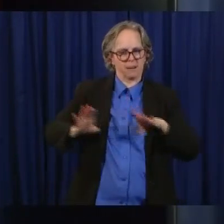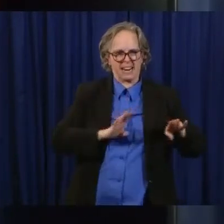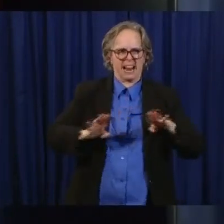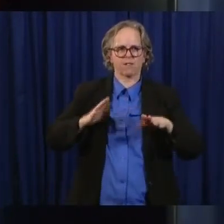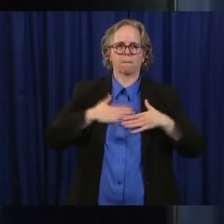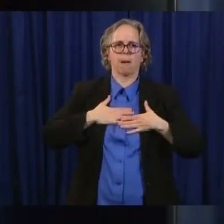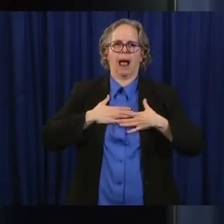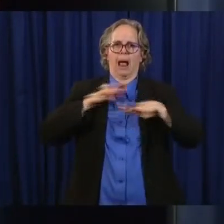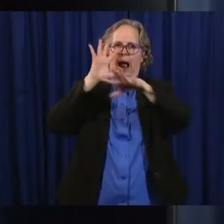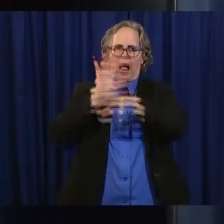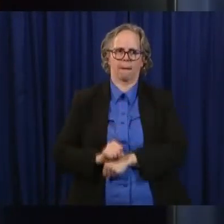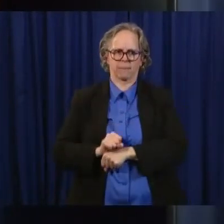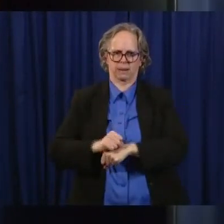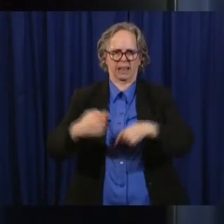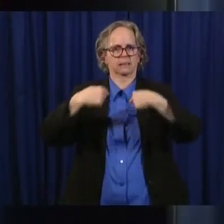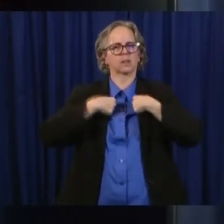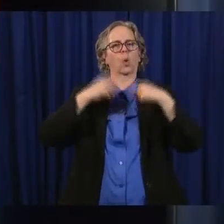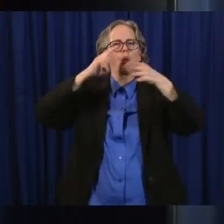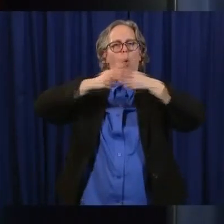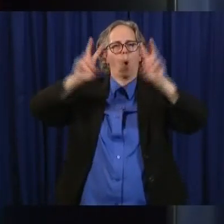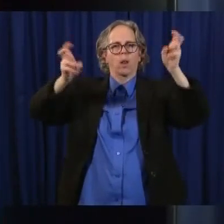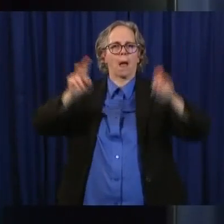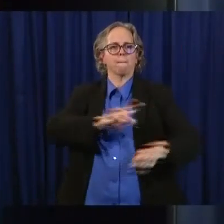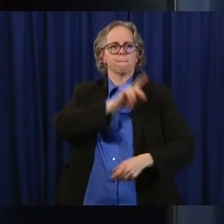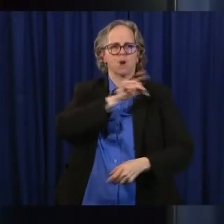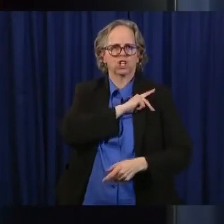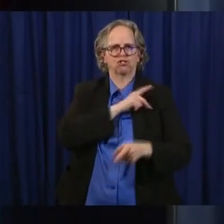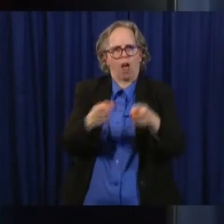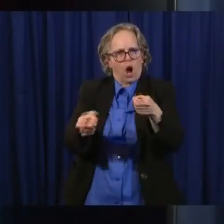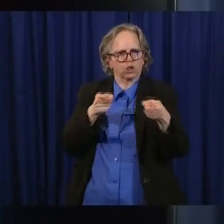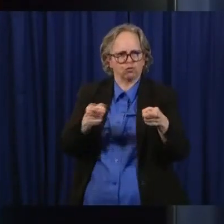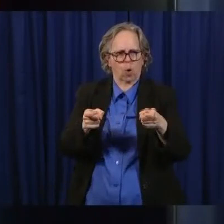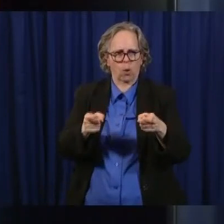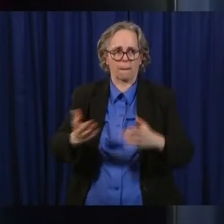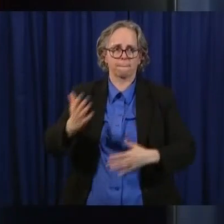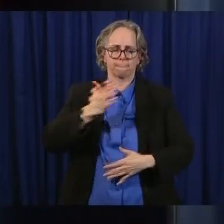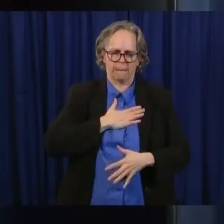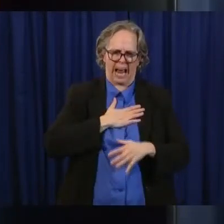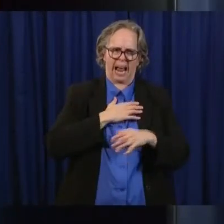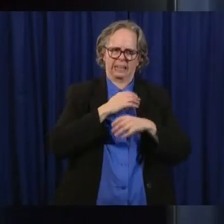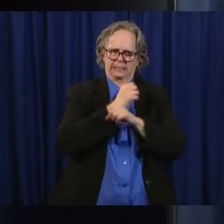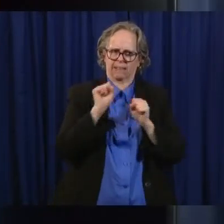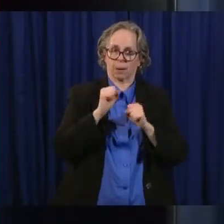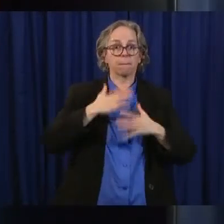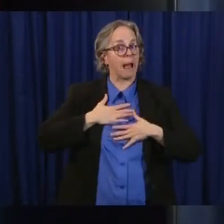CONTROL, WE HAVE OUR PERSONAL AREAS OF CONTROL, I WILL WEAR A MASK. I WILL WASH MY HANDS. I WILL MAKE SURE I DON'T TOUCH MY FACE.